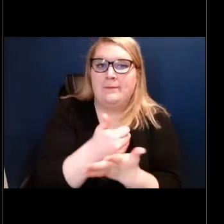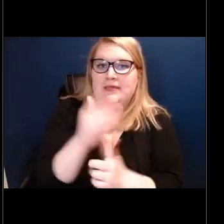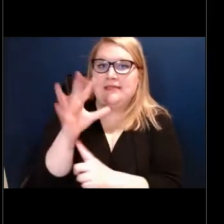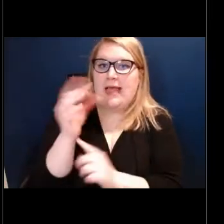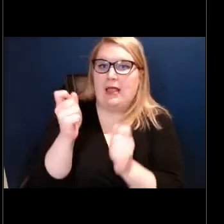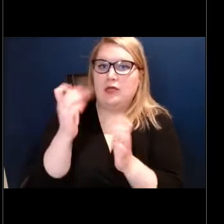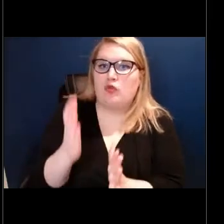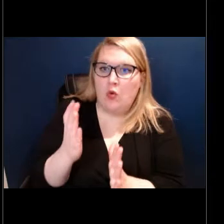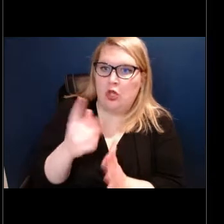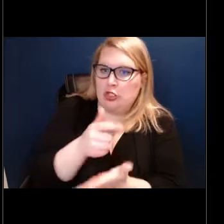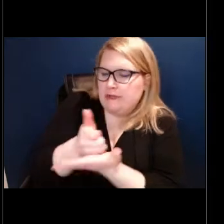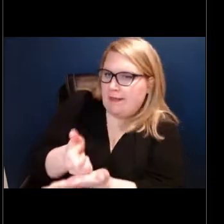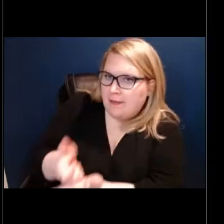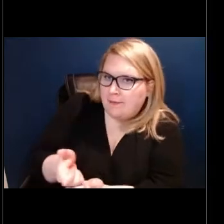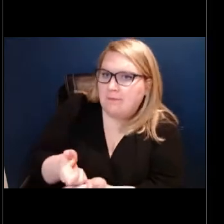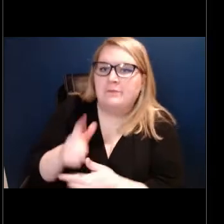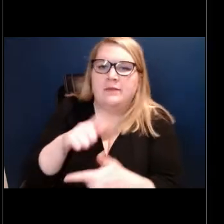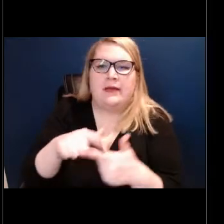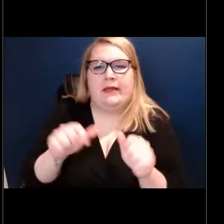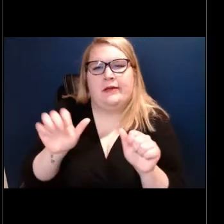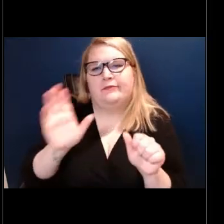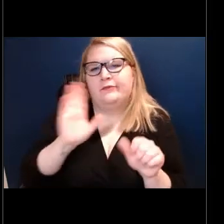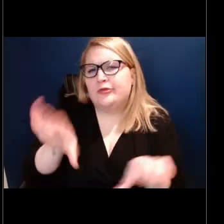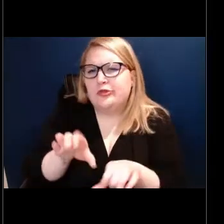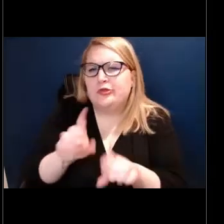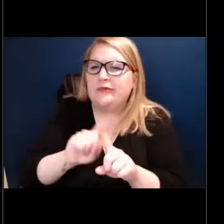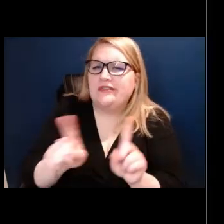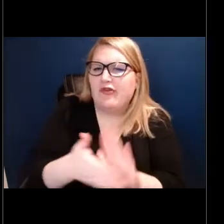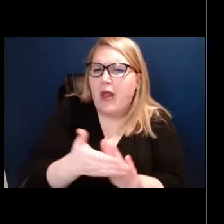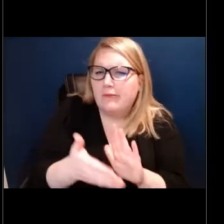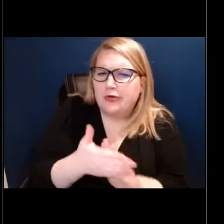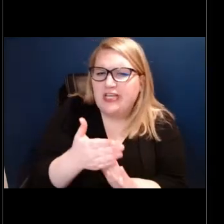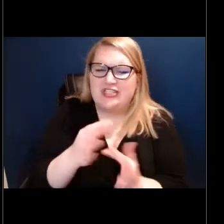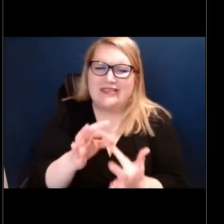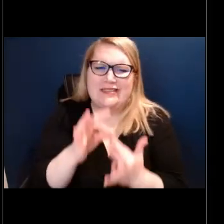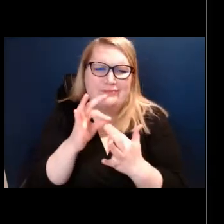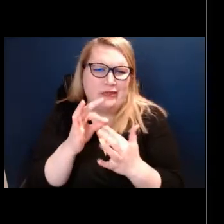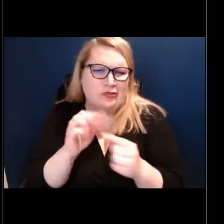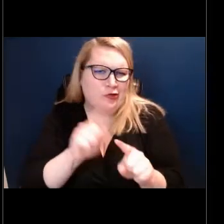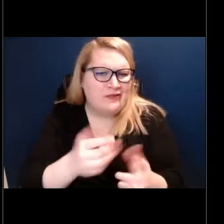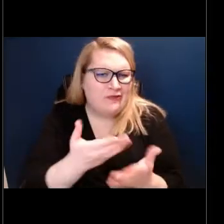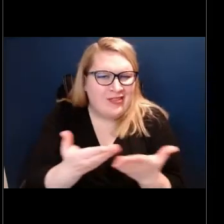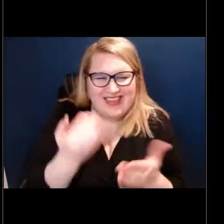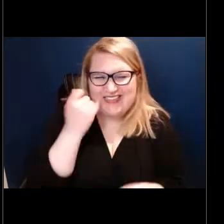and also do special operations or other activities when we need to do that. So that kind of gives you an inside glimpse